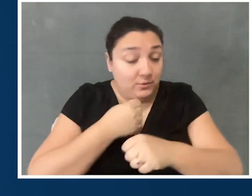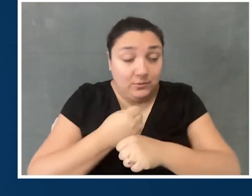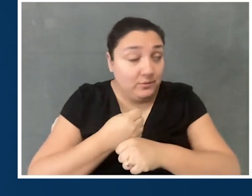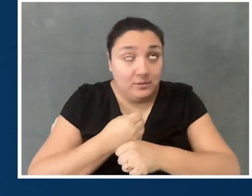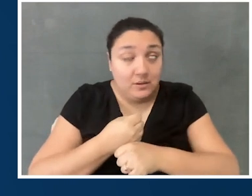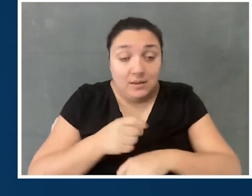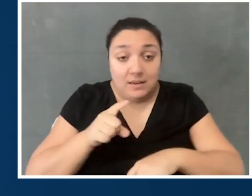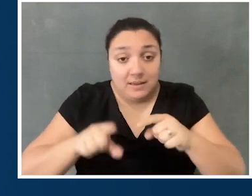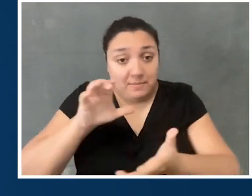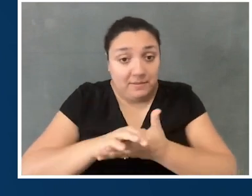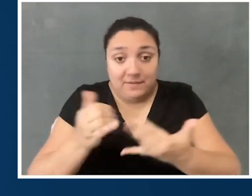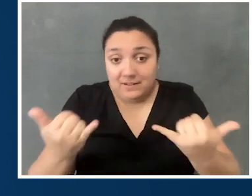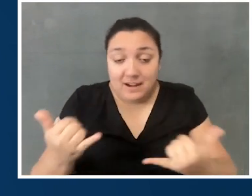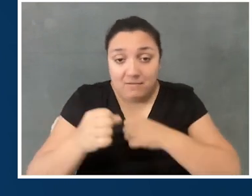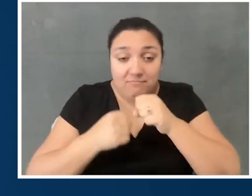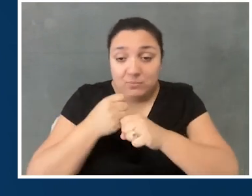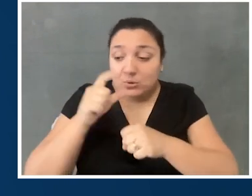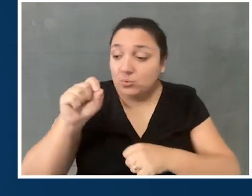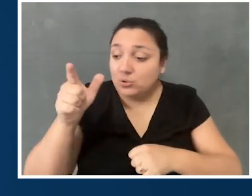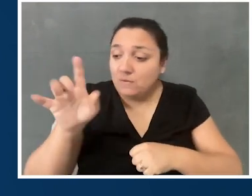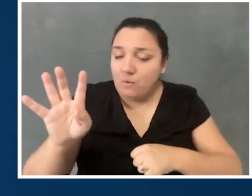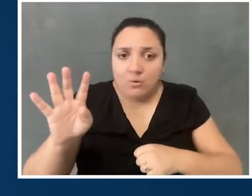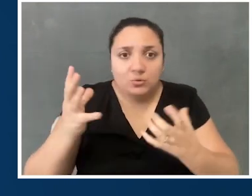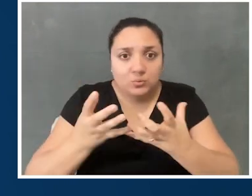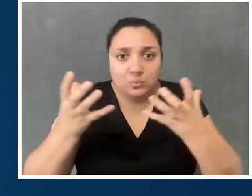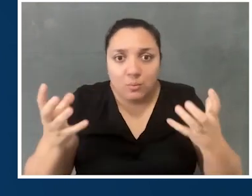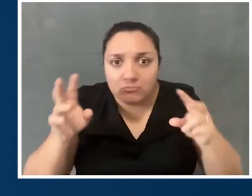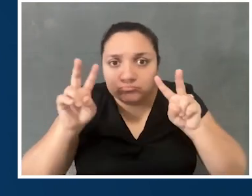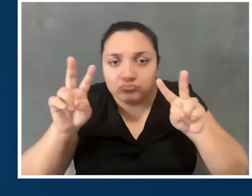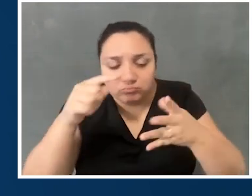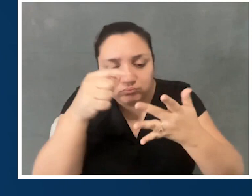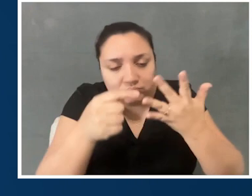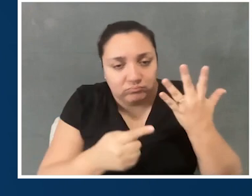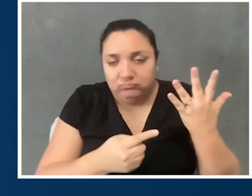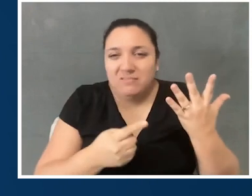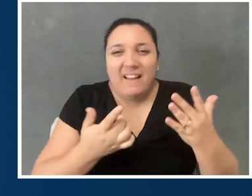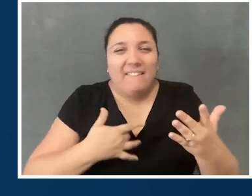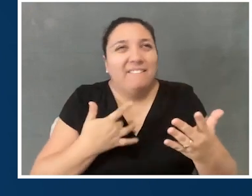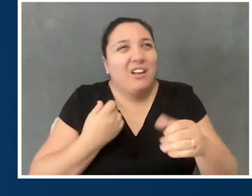We have so much to look forward to. I feel like we do every year. We start off January and then I think